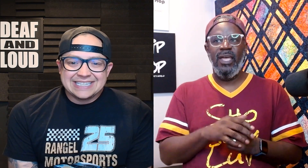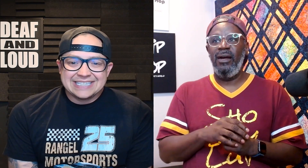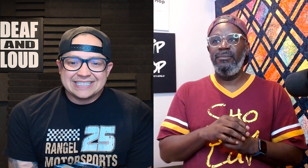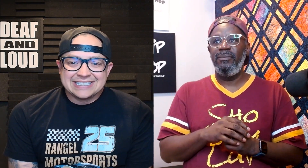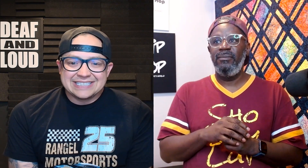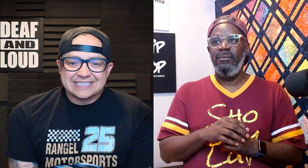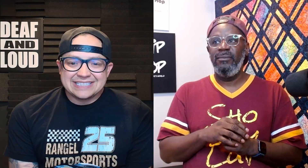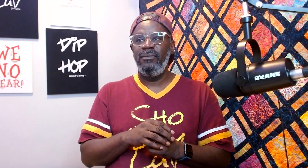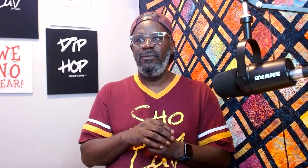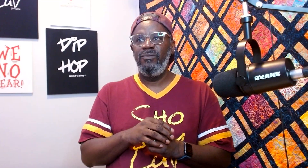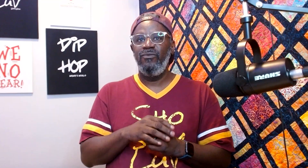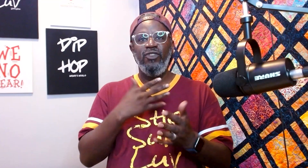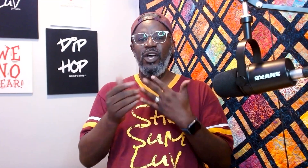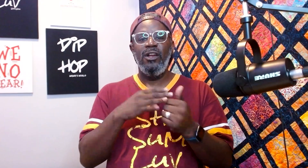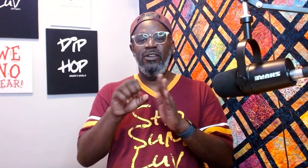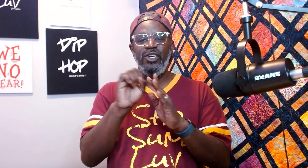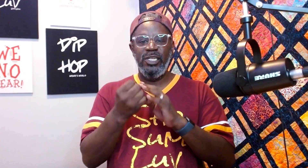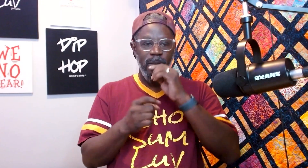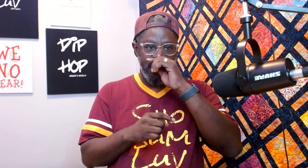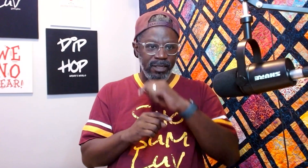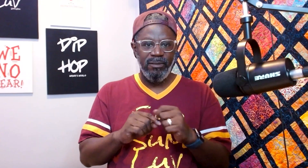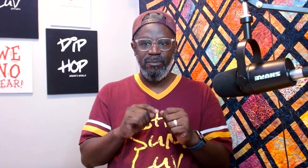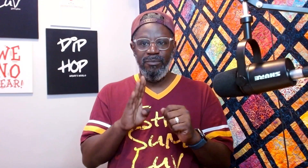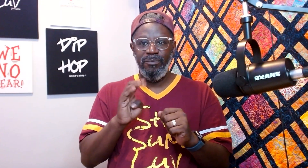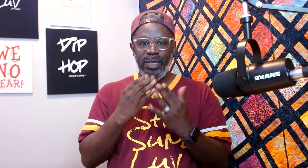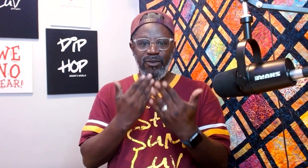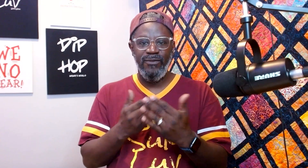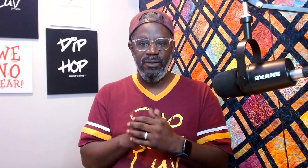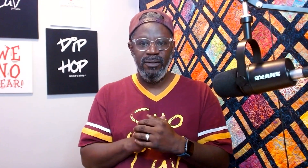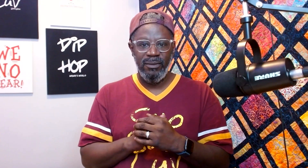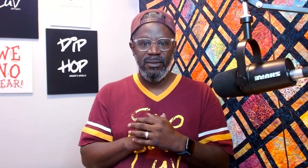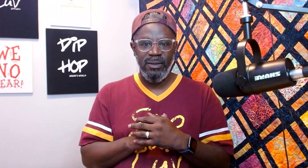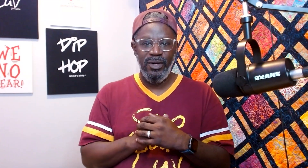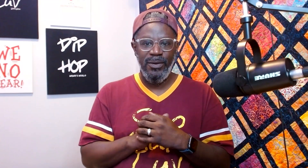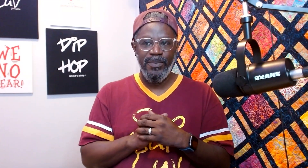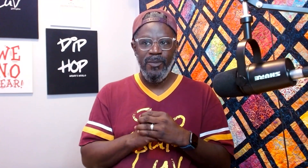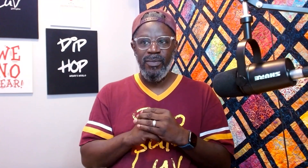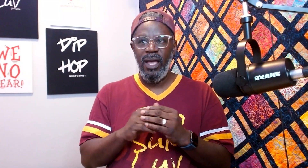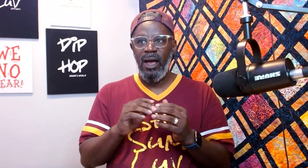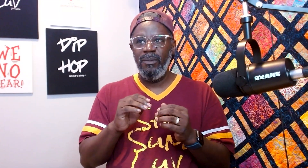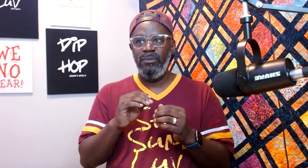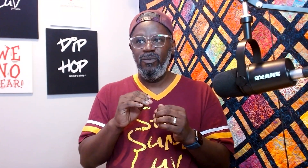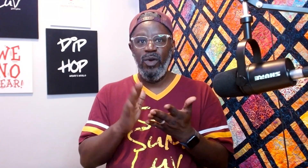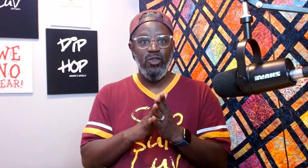that regardless of the situation, be grateful.